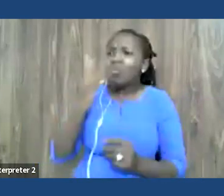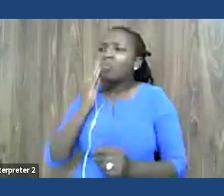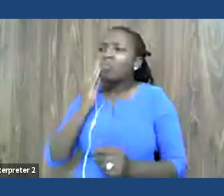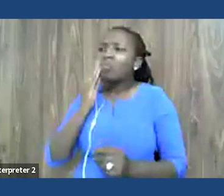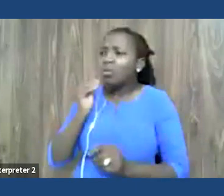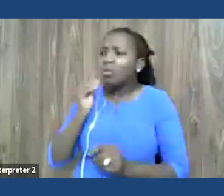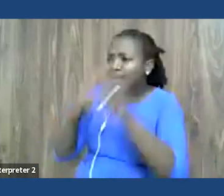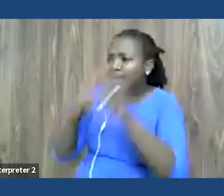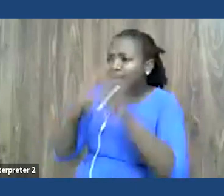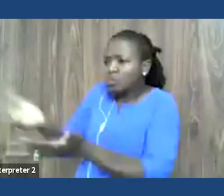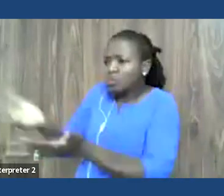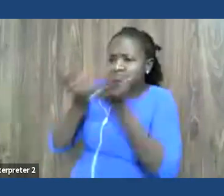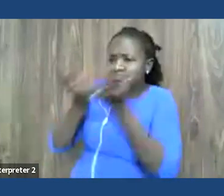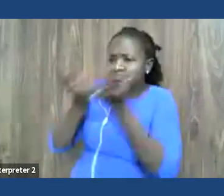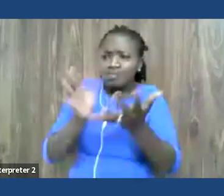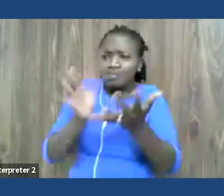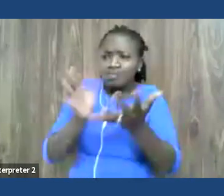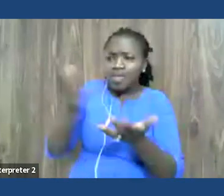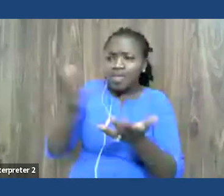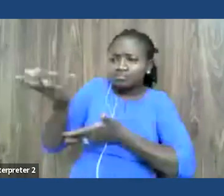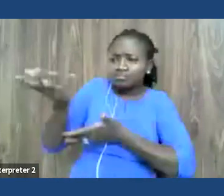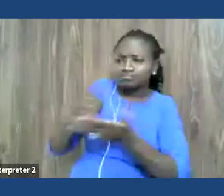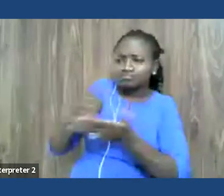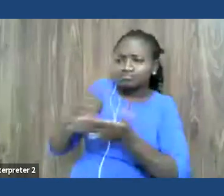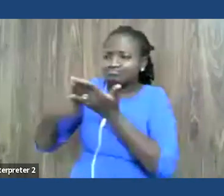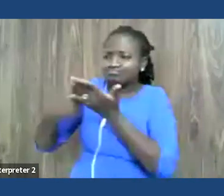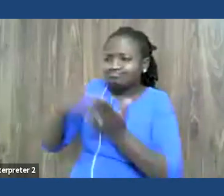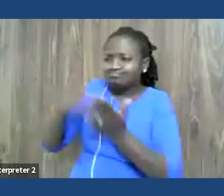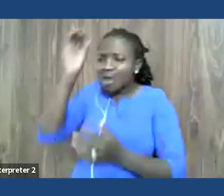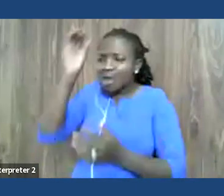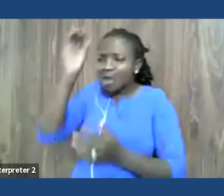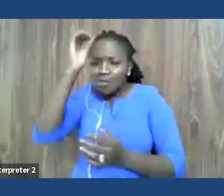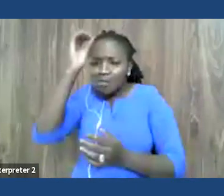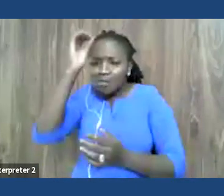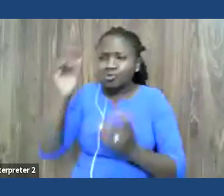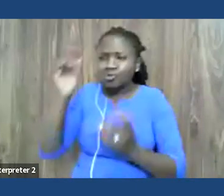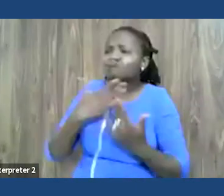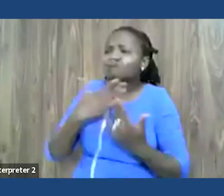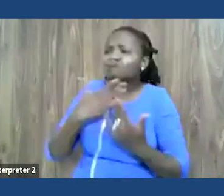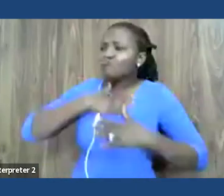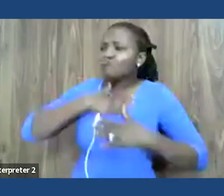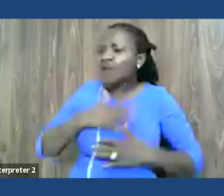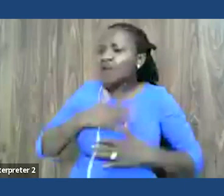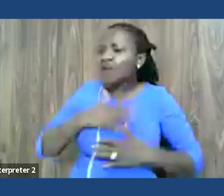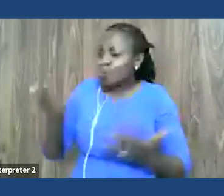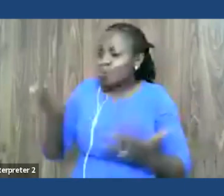It's conversations just like this that we're having today that will help to take us there.